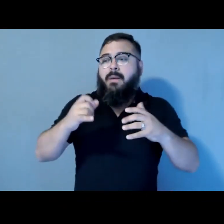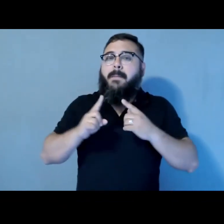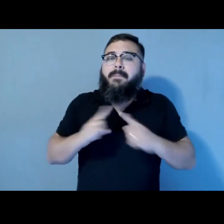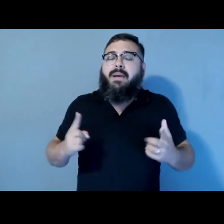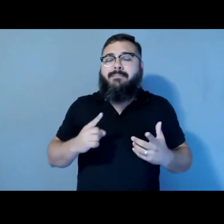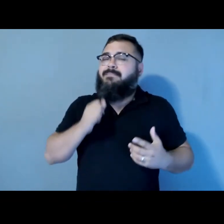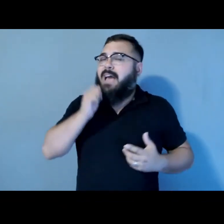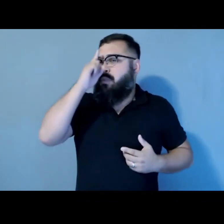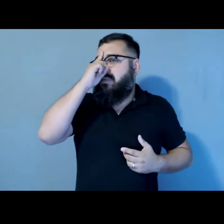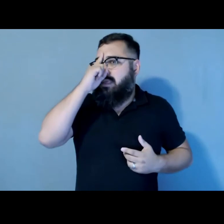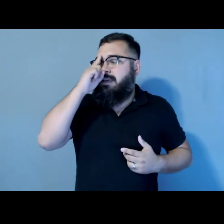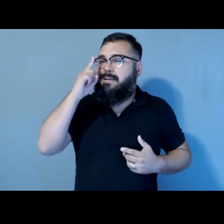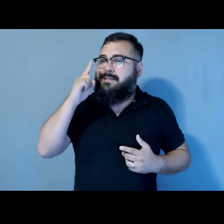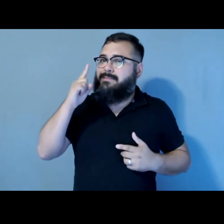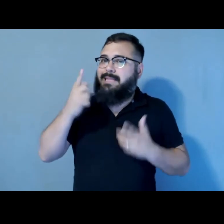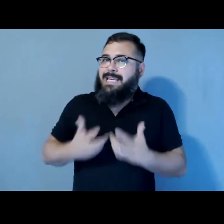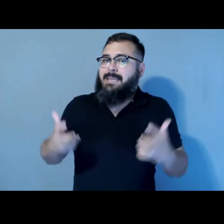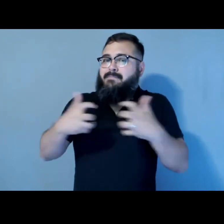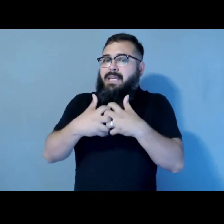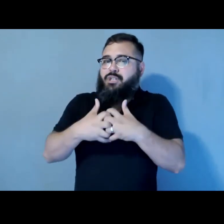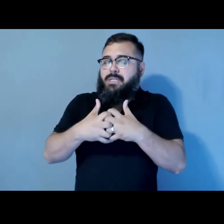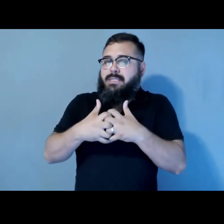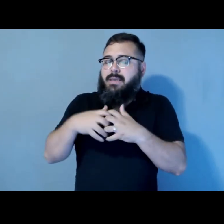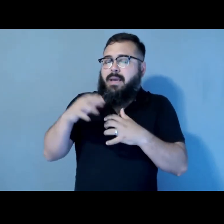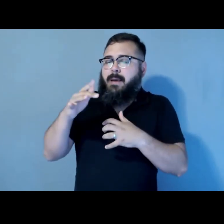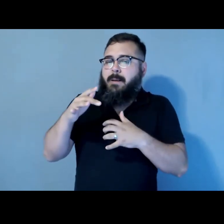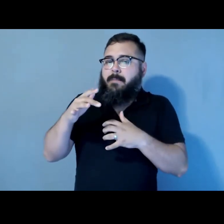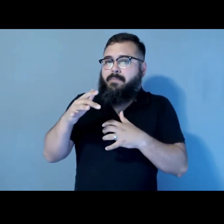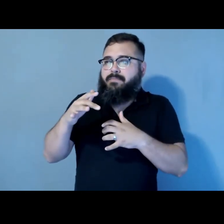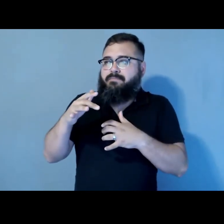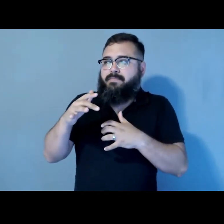to the level of a violation of the ADA.